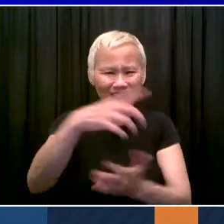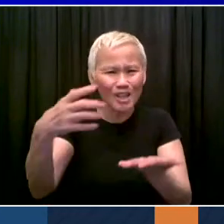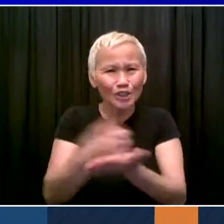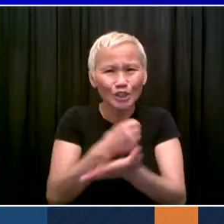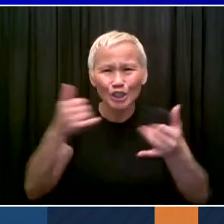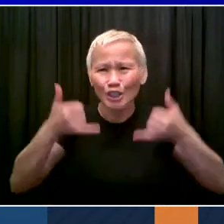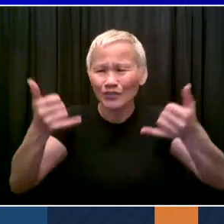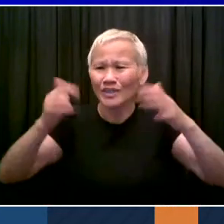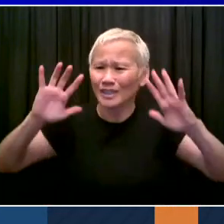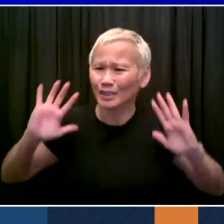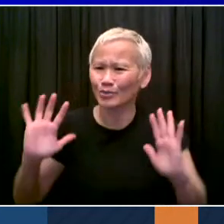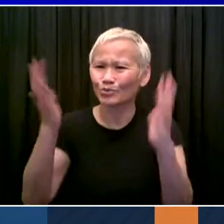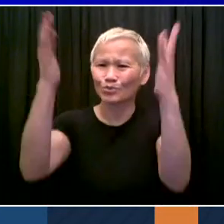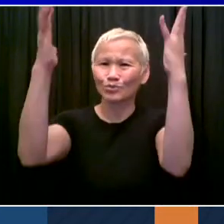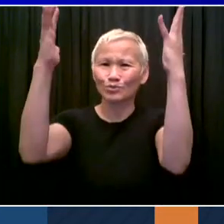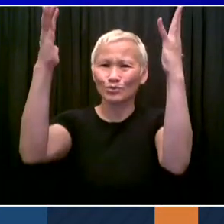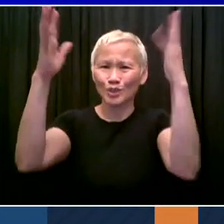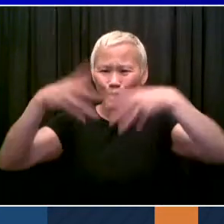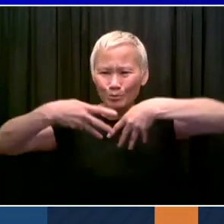THROUGH THIS CRISIS IN THE TOUGHEST OF